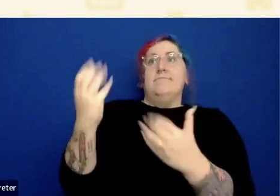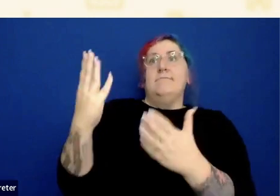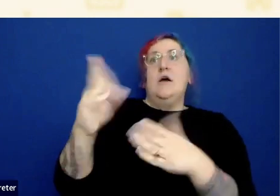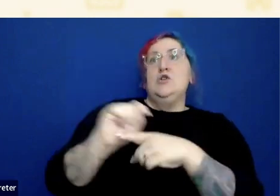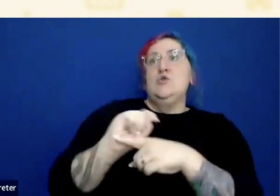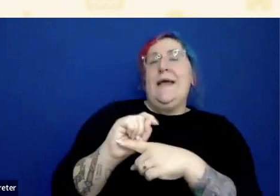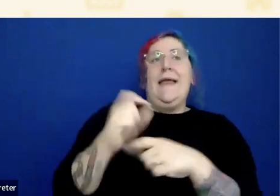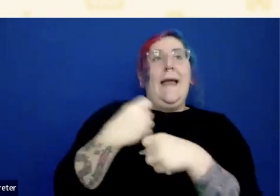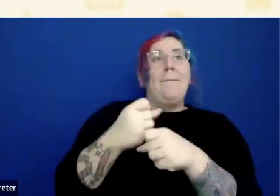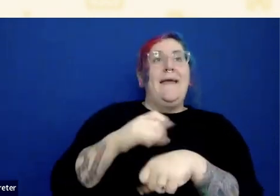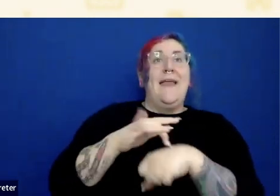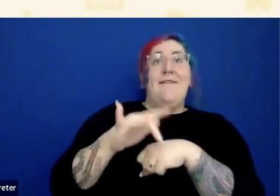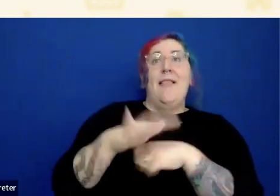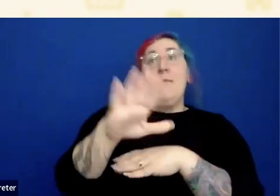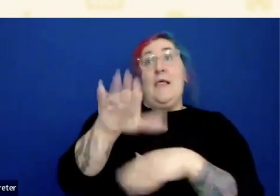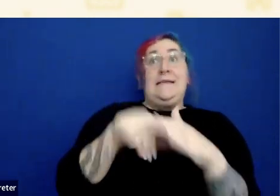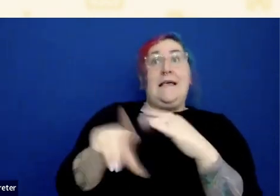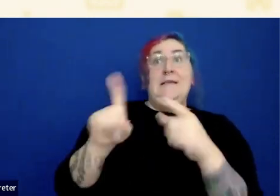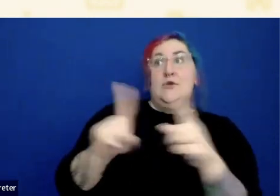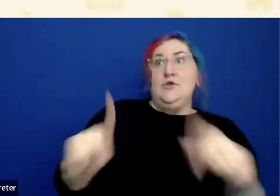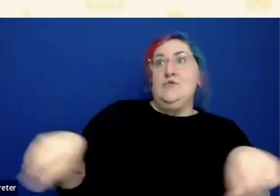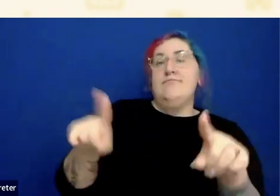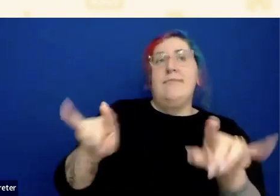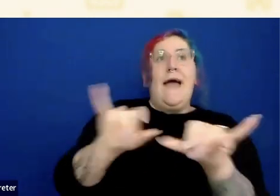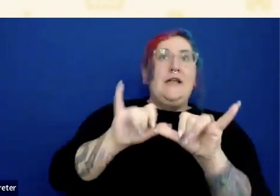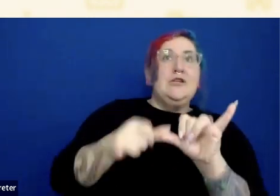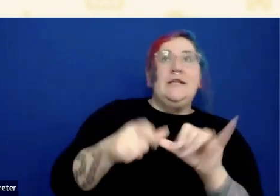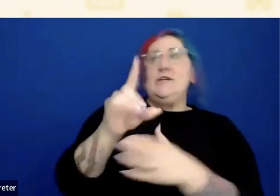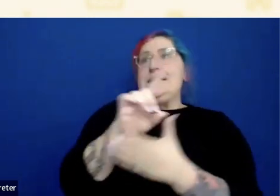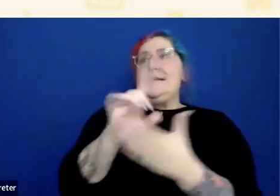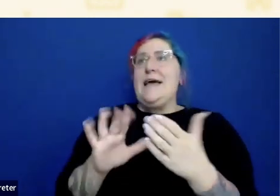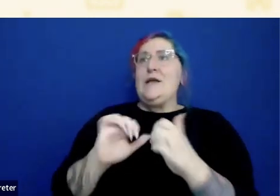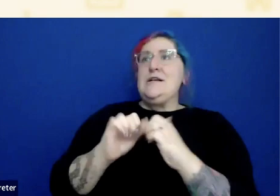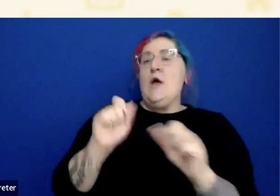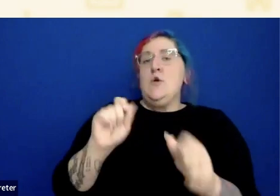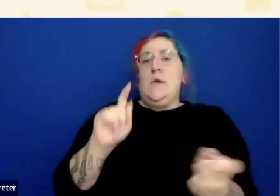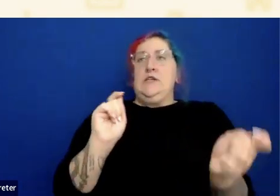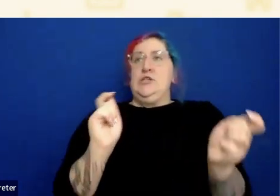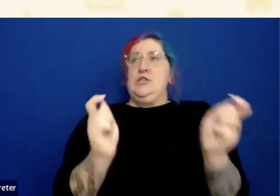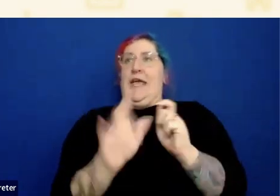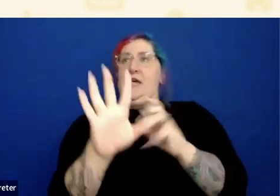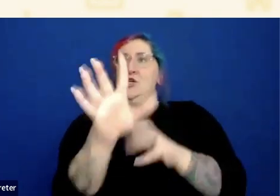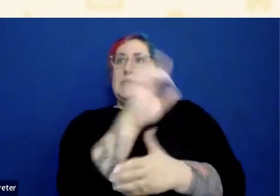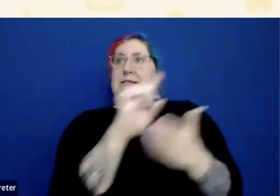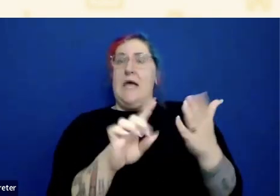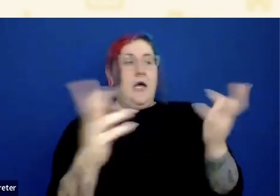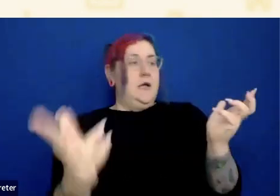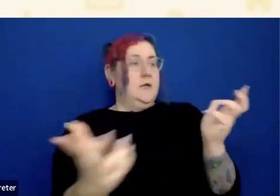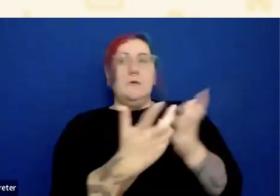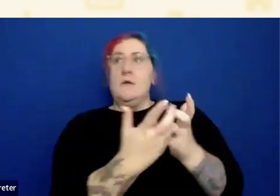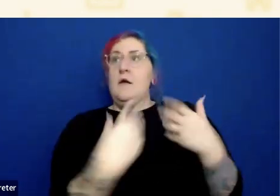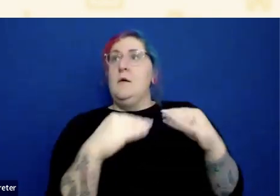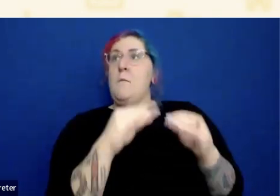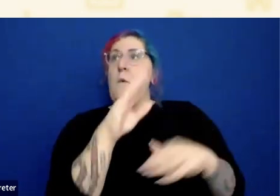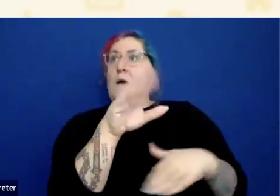Learning how to annotate your designs, all that good stuff. You also need to have a support system in place.